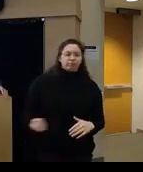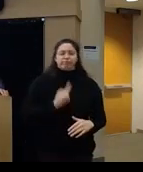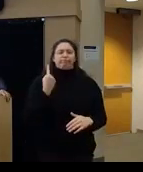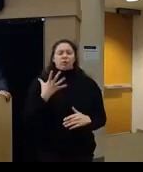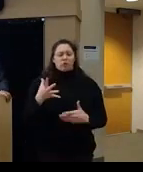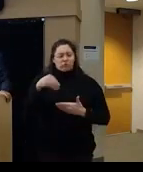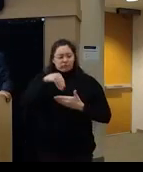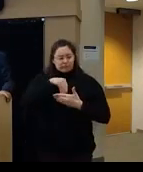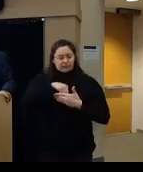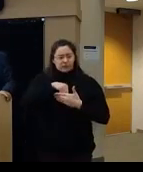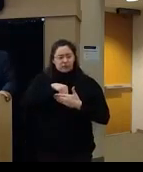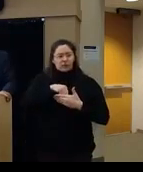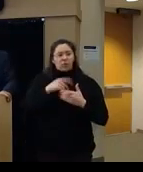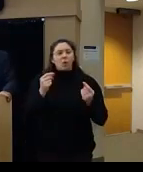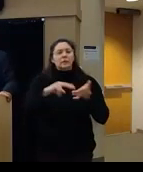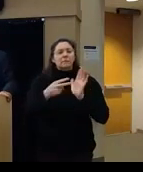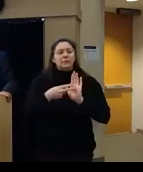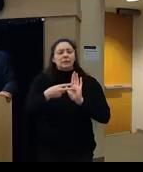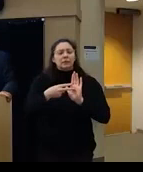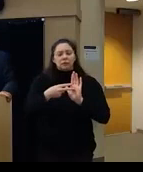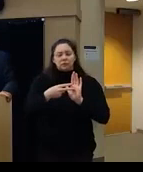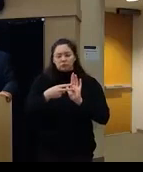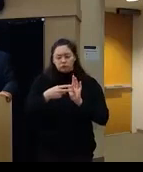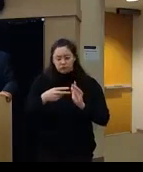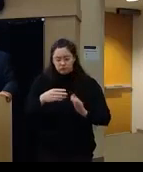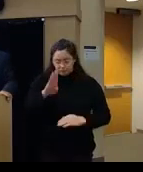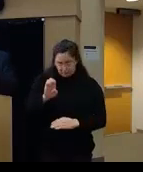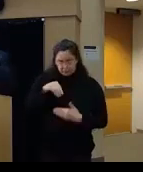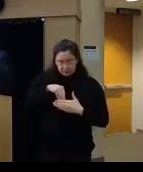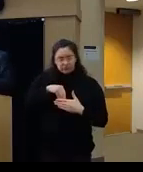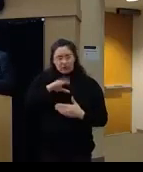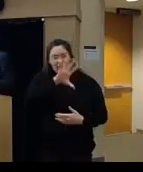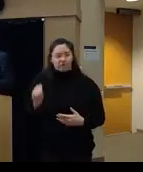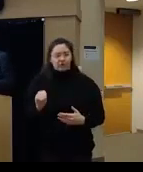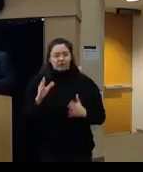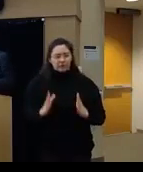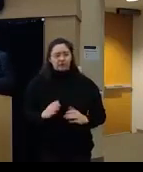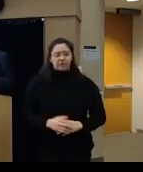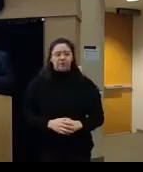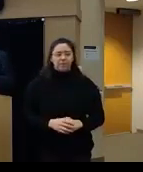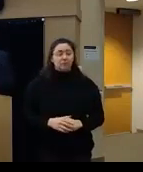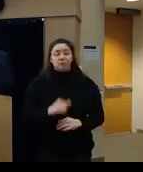about uh uh what it means to be African right because many times we don't realize that that the